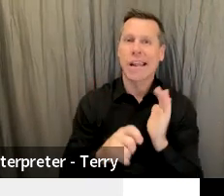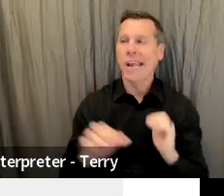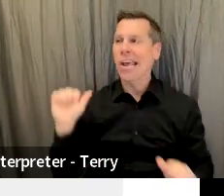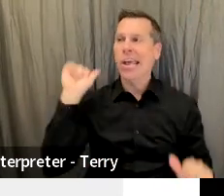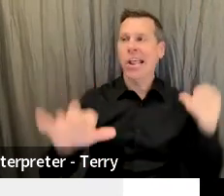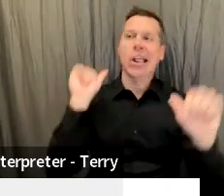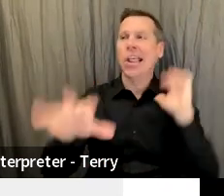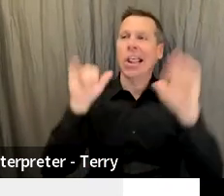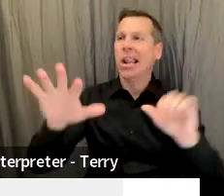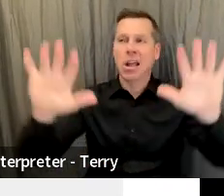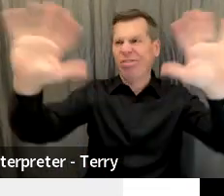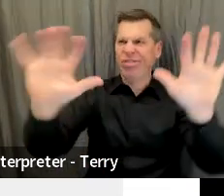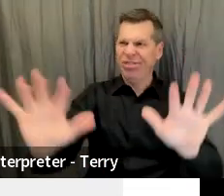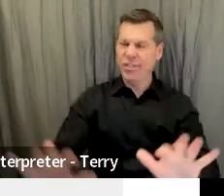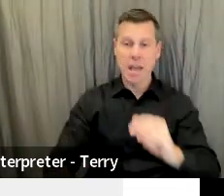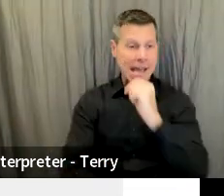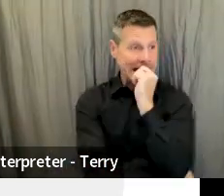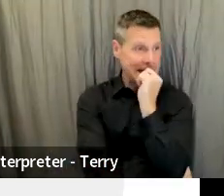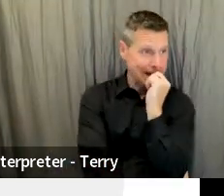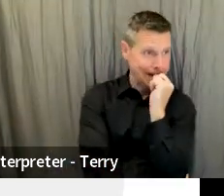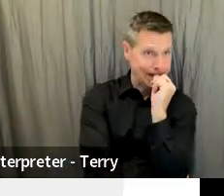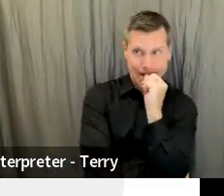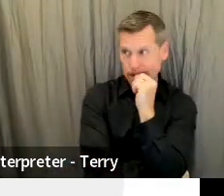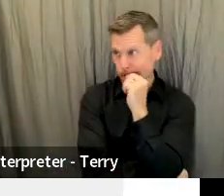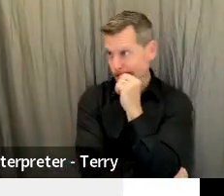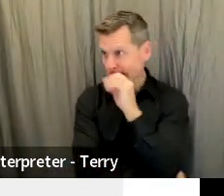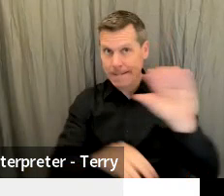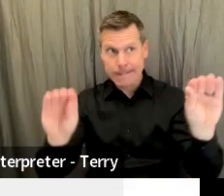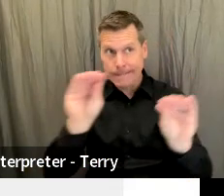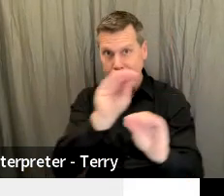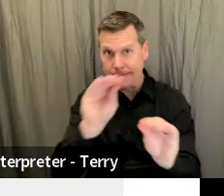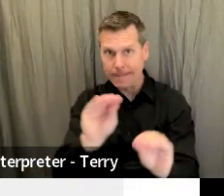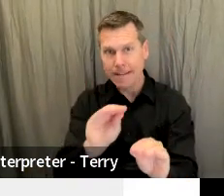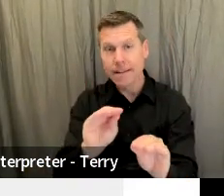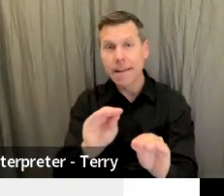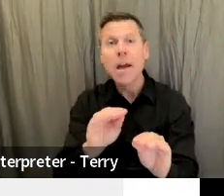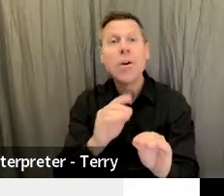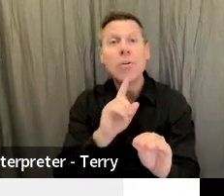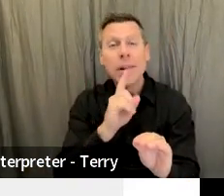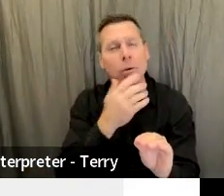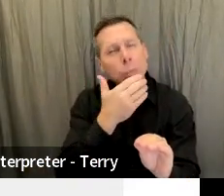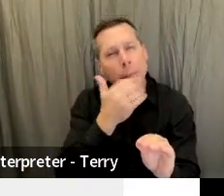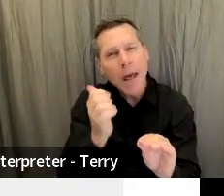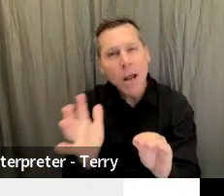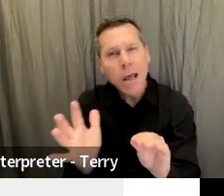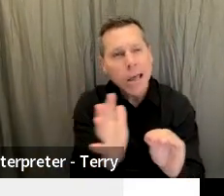What would have been a more efficient way maybe was to start with an outline and then along the gaps that way,